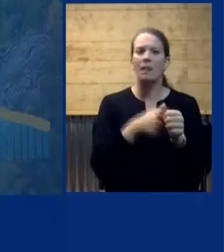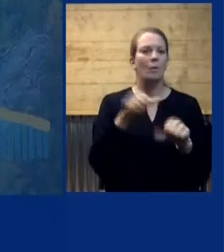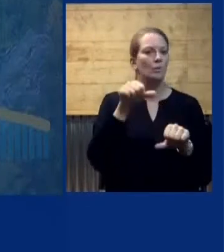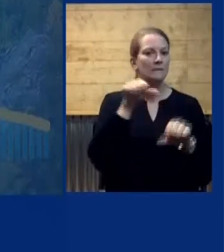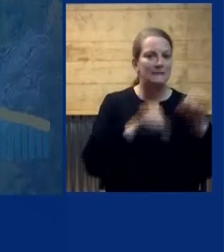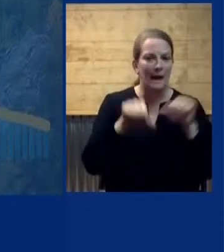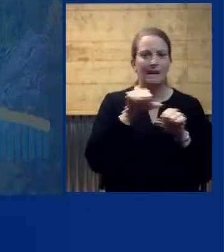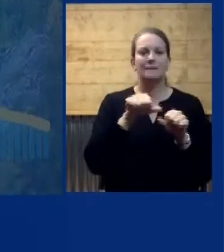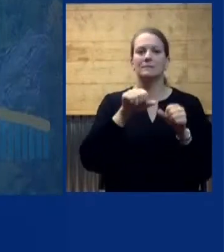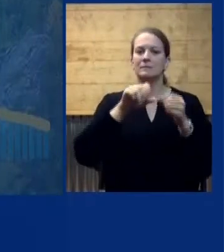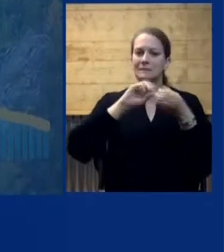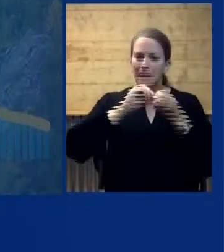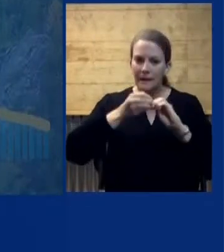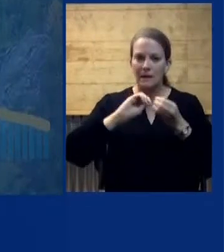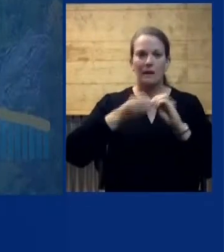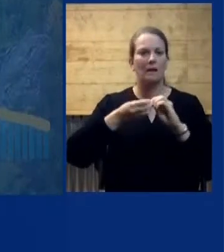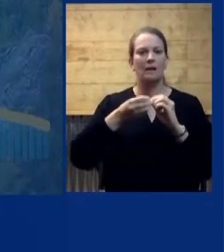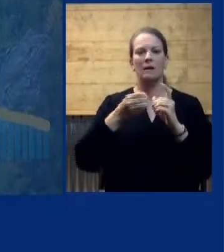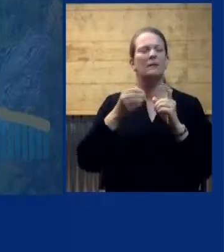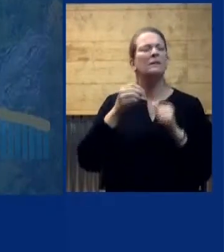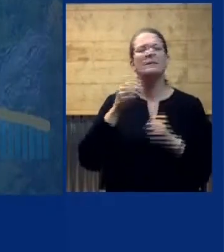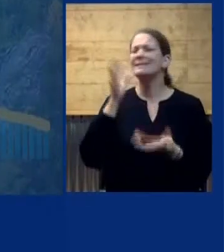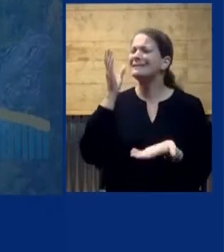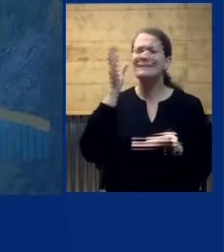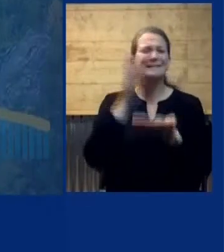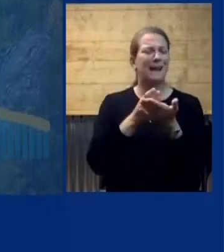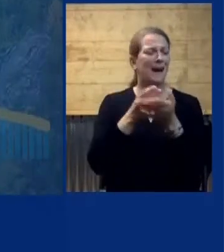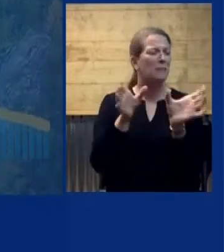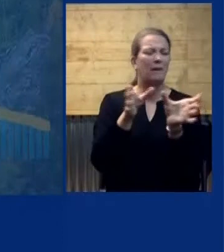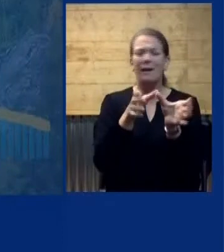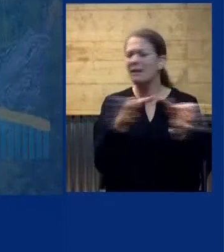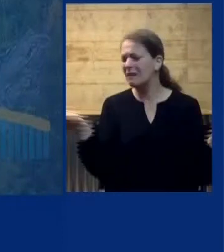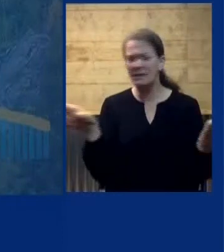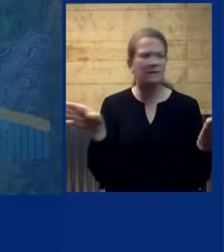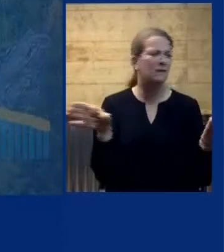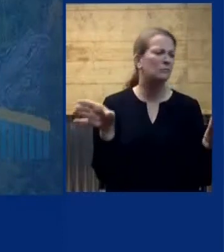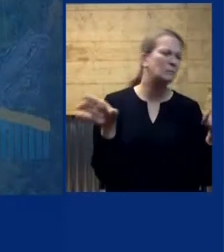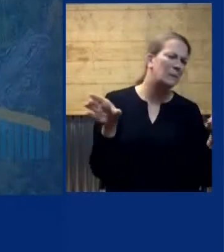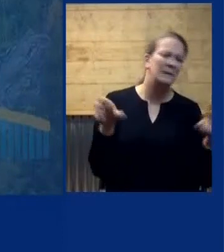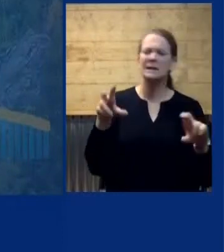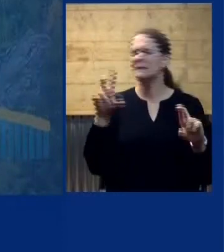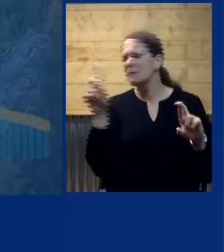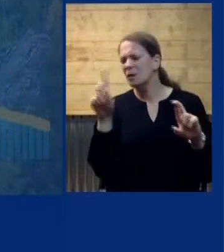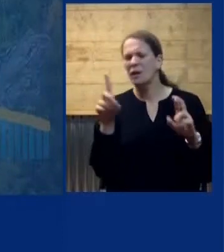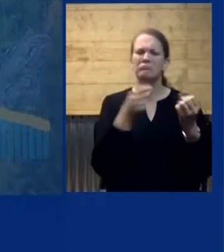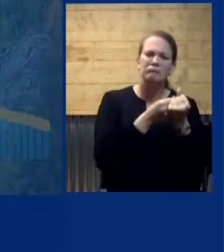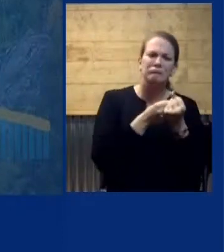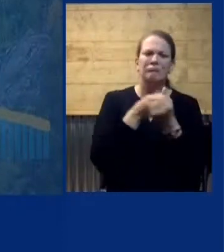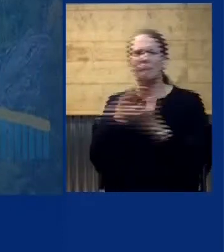LEADERSHIP STARTS AT THE TOP. SIGN AN EXECUTIVE ORDER TO WEAR A MASK. FOLLOW THE SCIENCE, FOLLOW THE